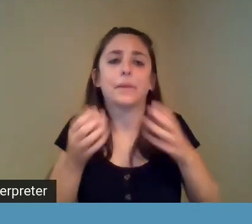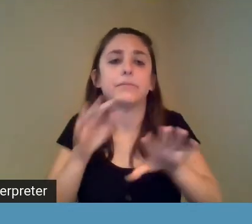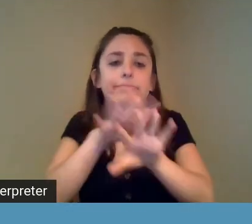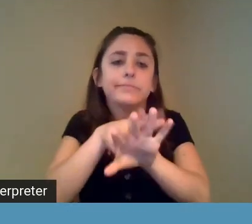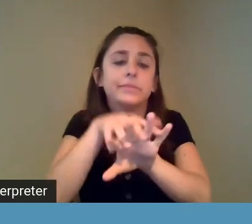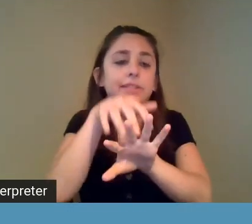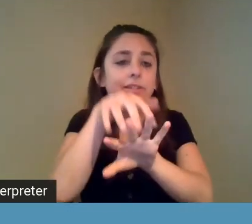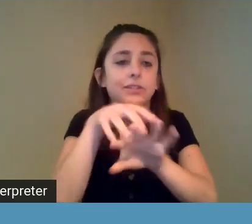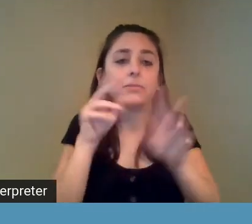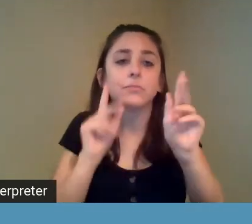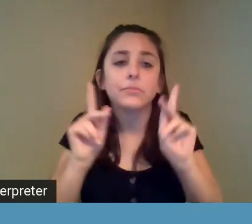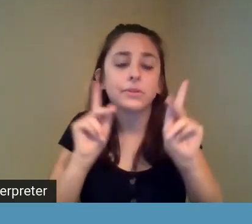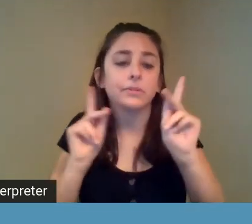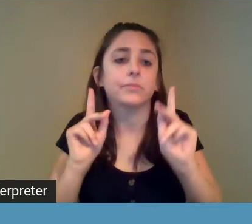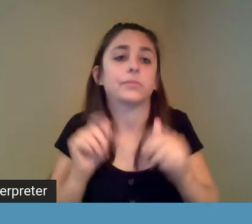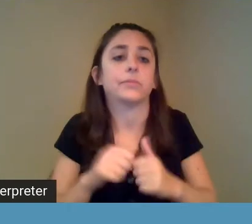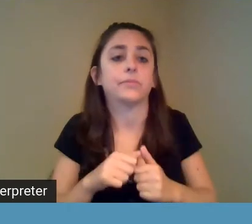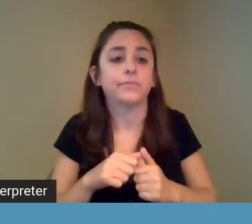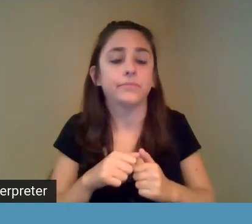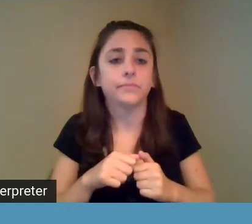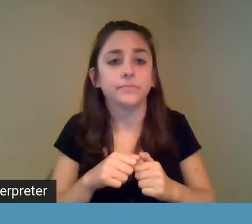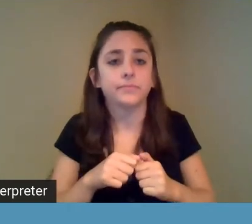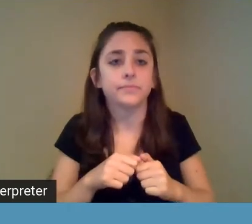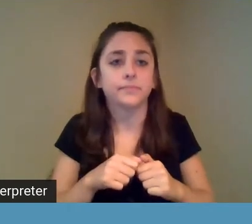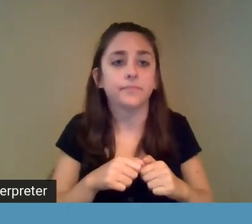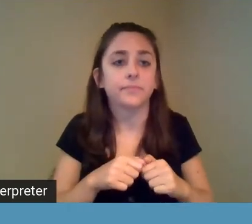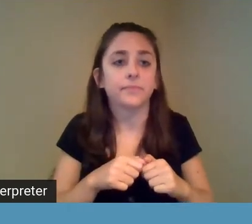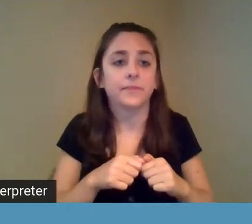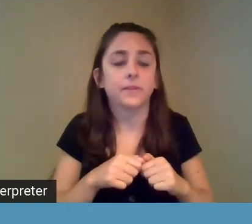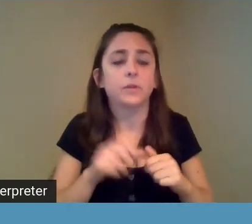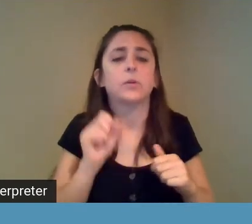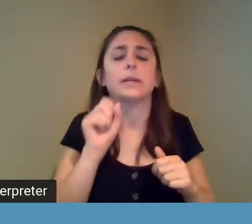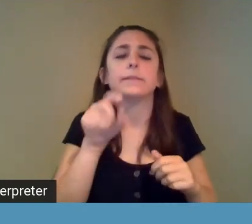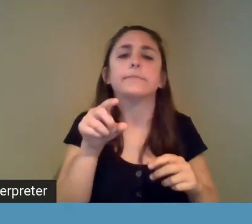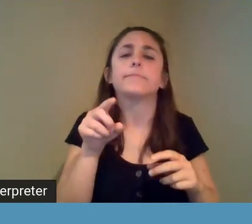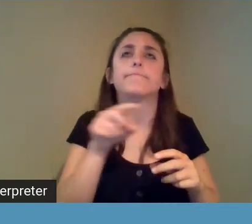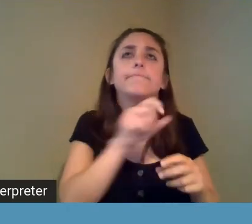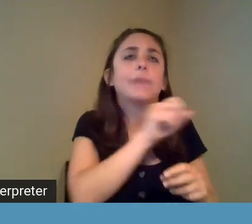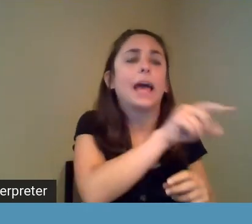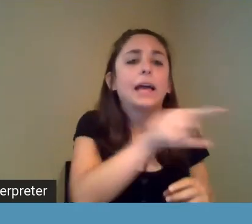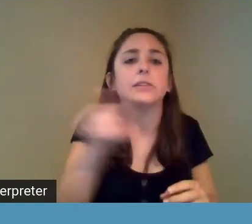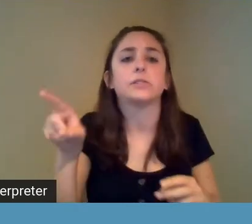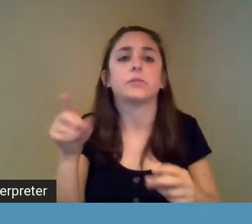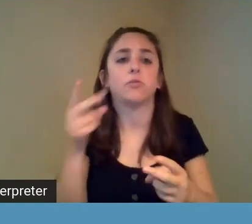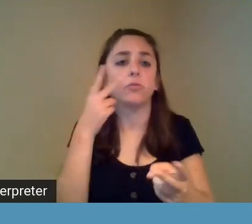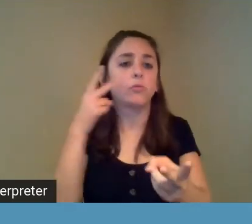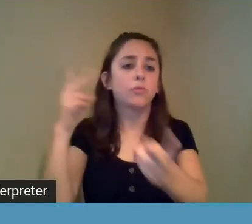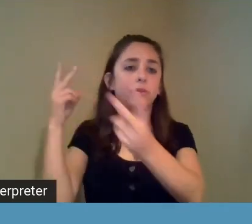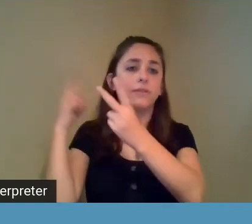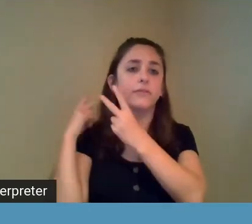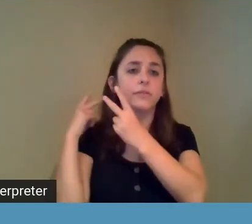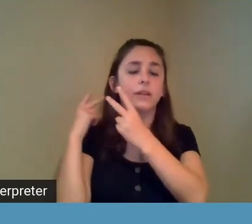the United States and beyond. We ask you to reflect on the place where you reside and work and to respect the diversity